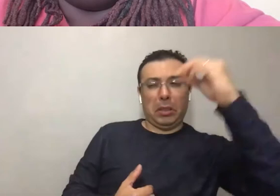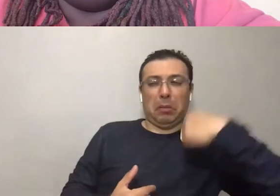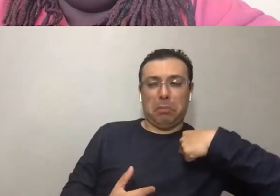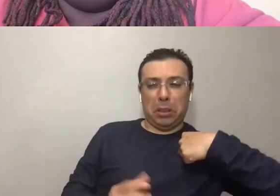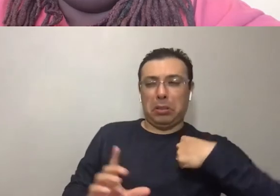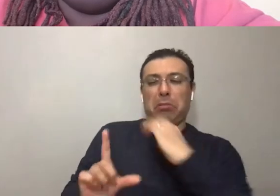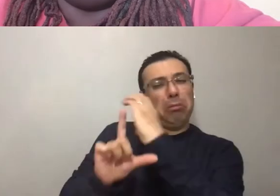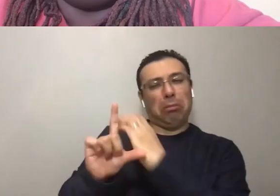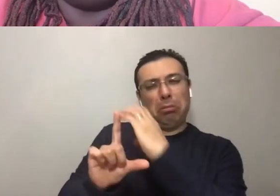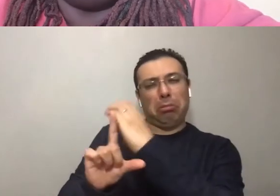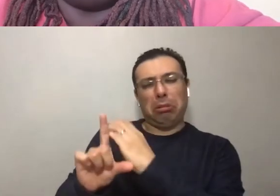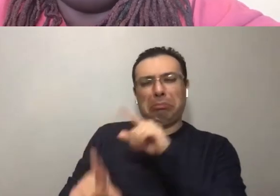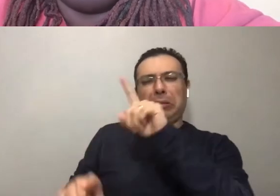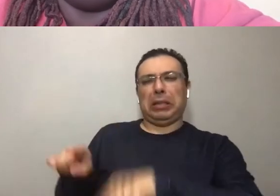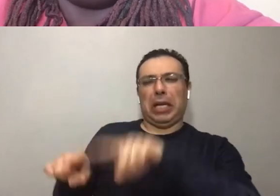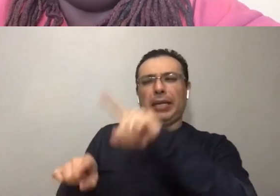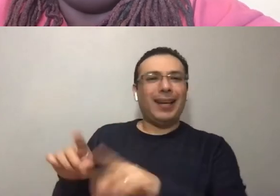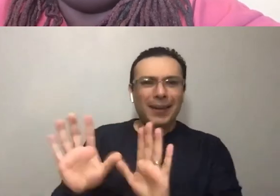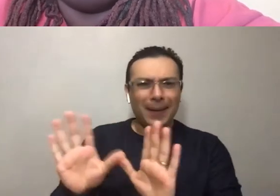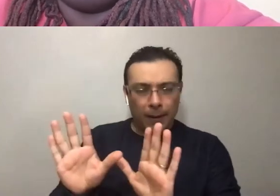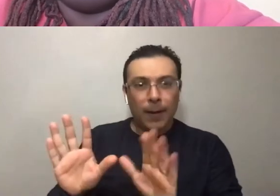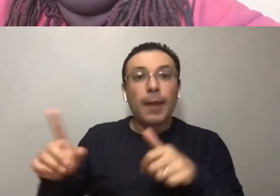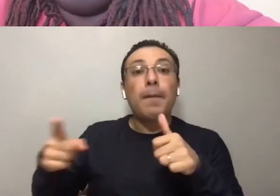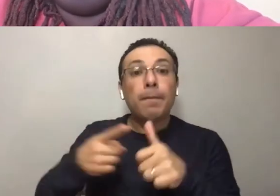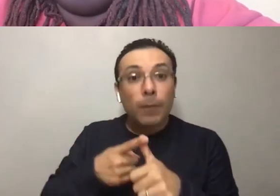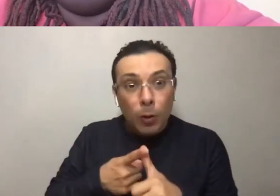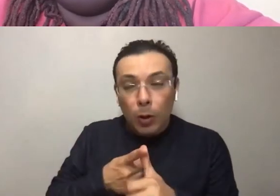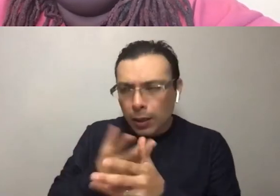And making sure that, like I said, putting us in those positions of power.